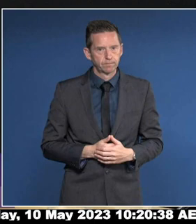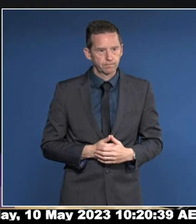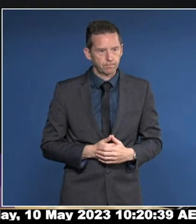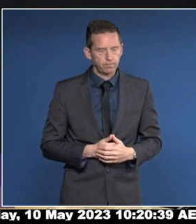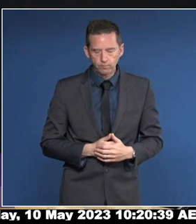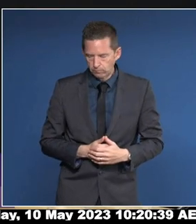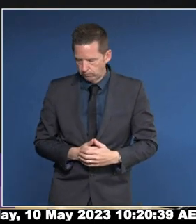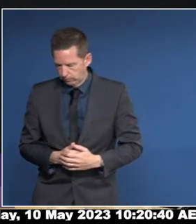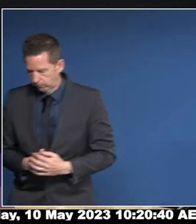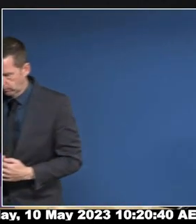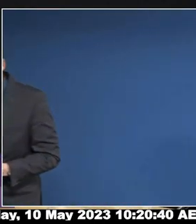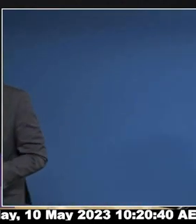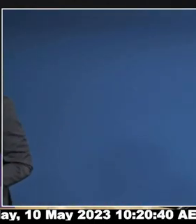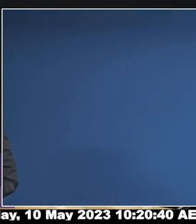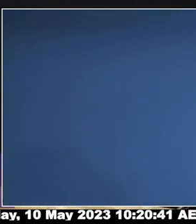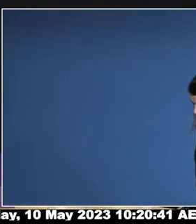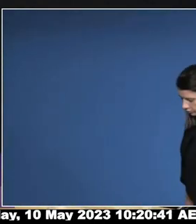I apologise, I can't find the specific reference.